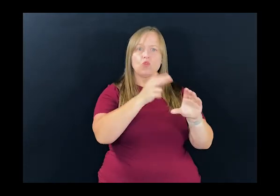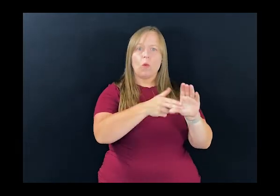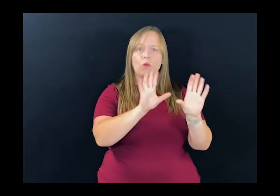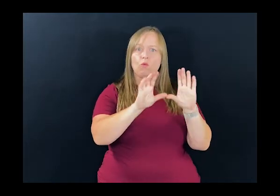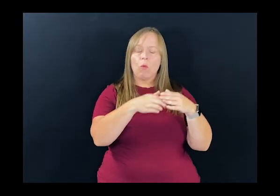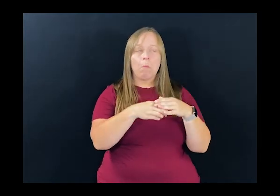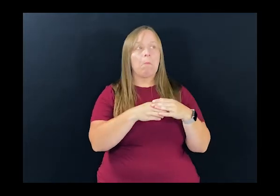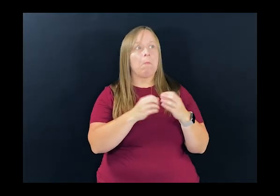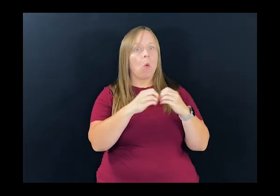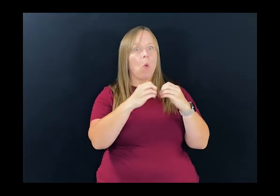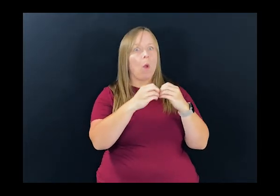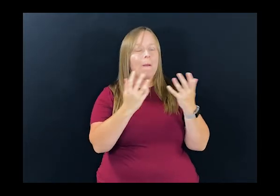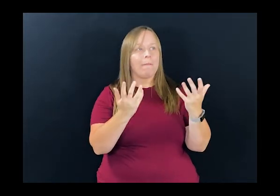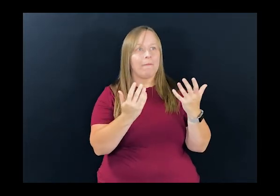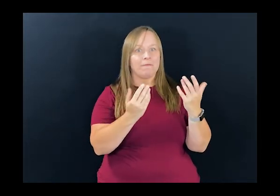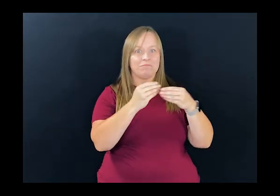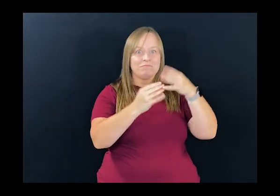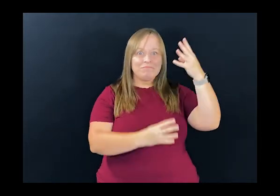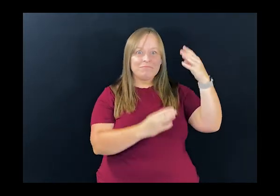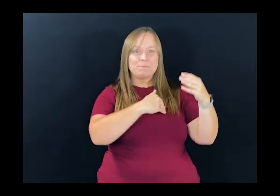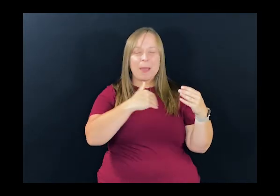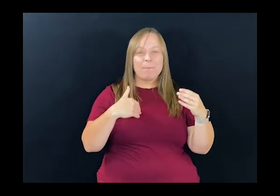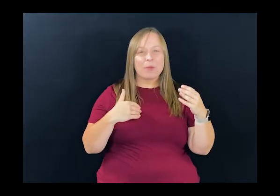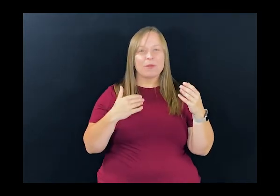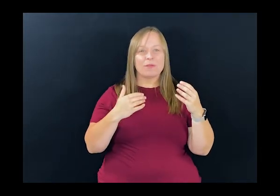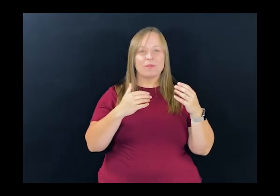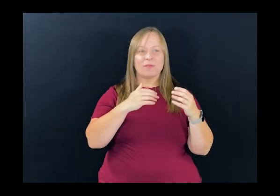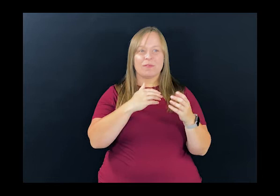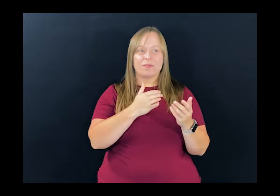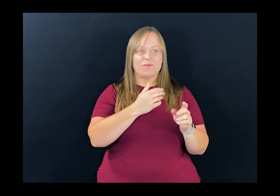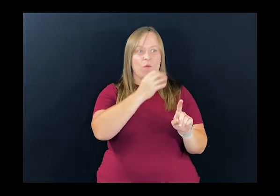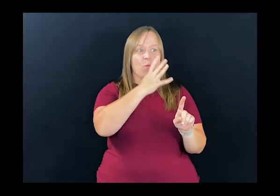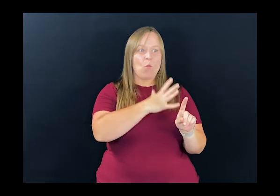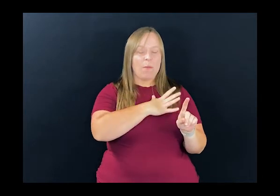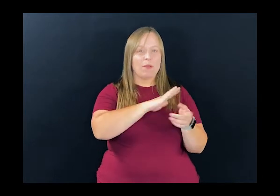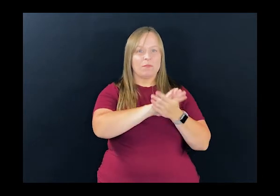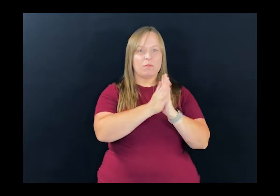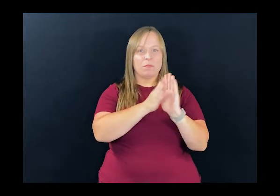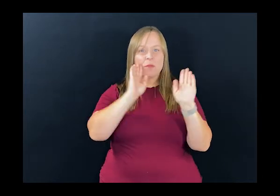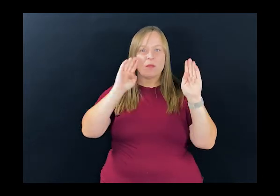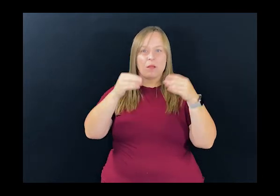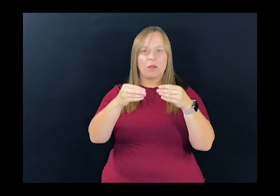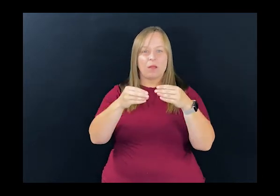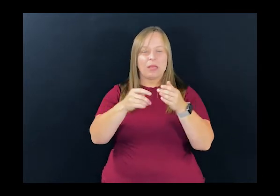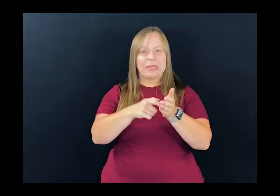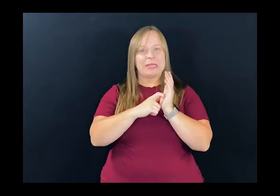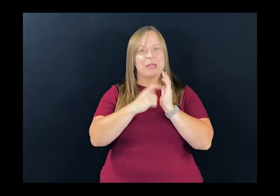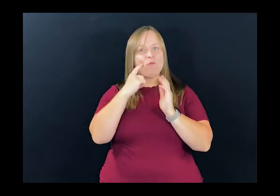And then, you know, like I said, it morphed from just women to I saw that there was a need